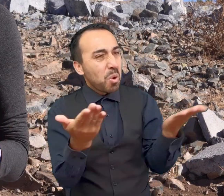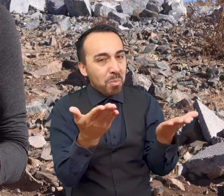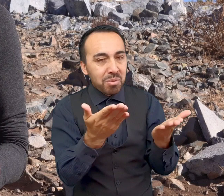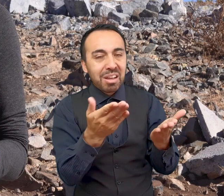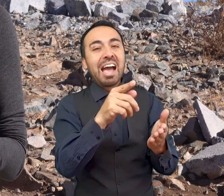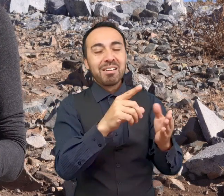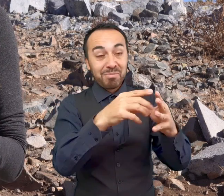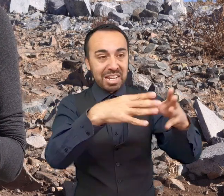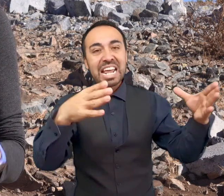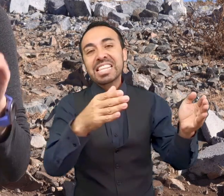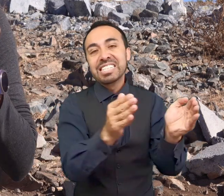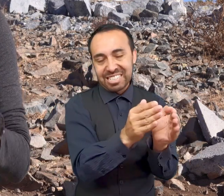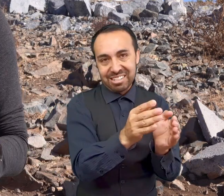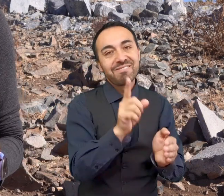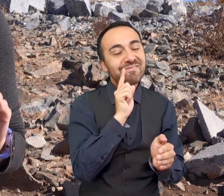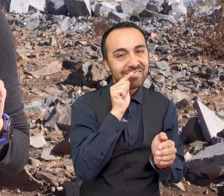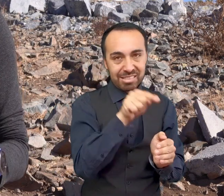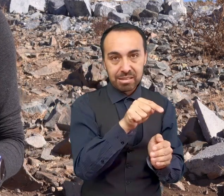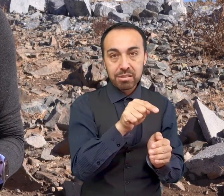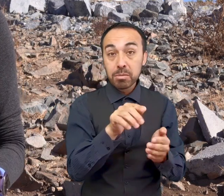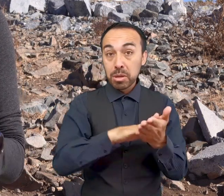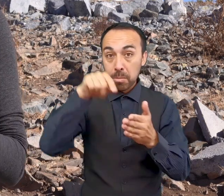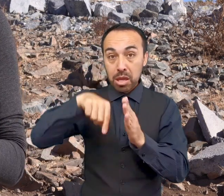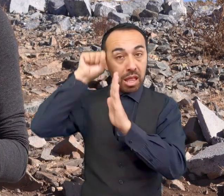of Las Campanas Observatory's astronomical outreach series "Navigators of the Southern Sky",